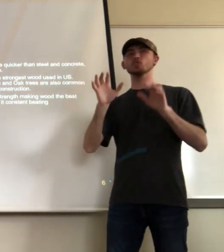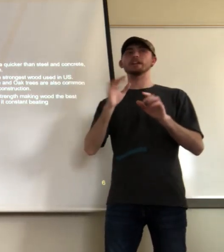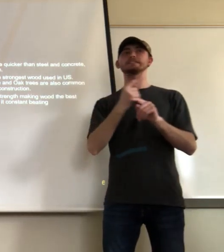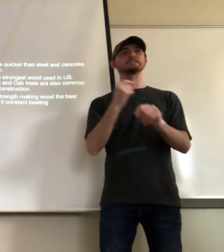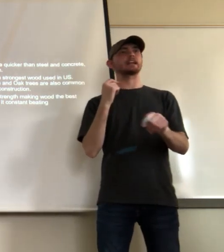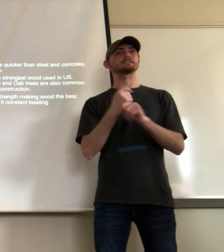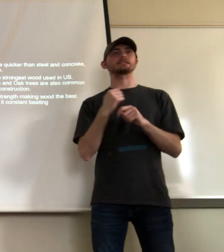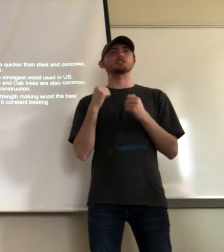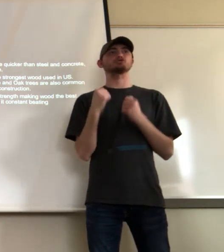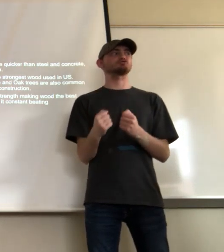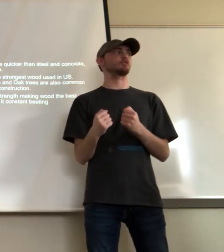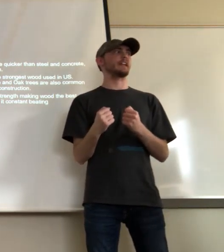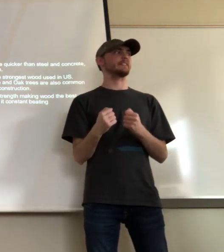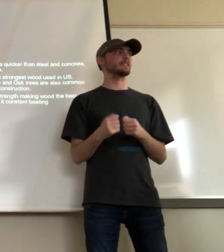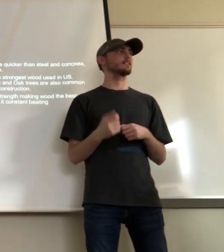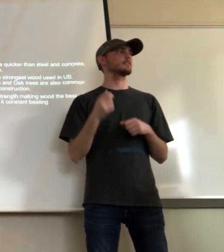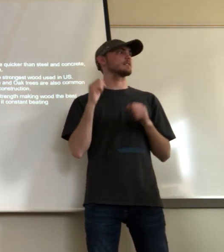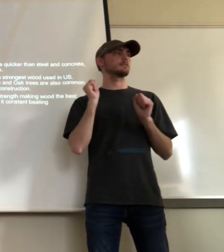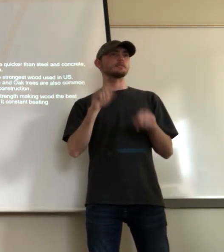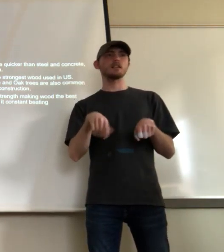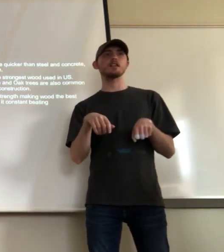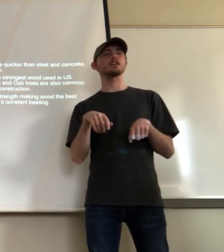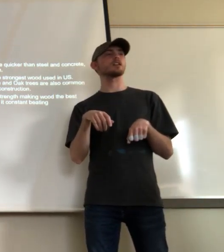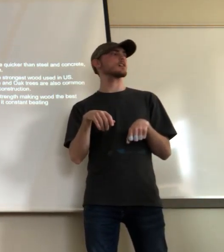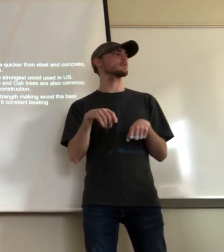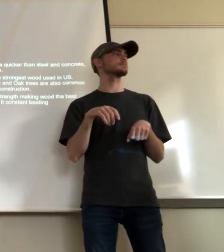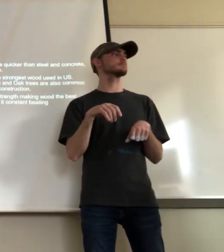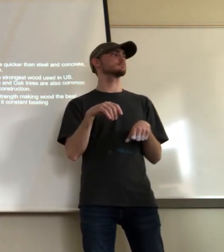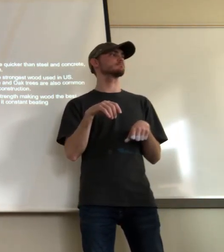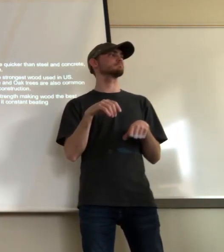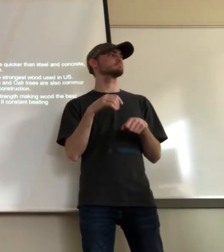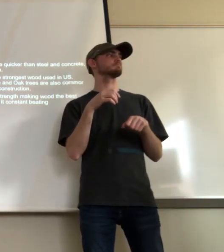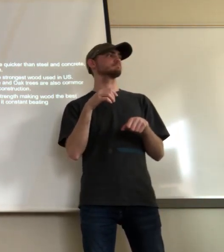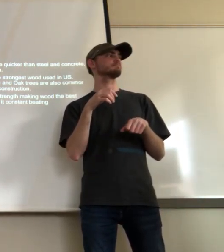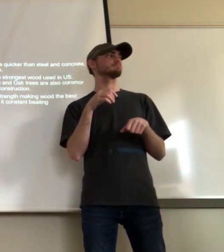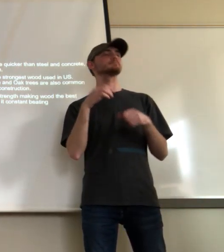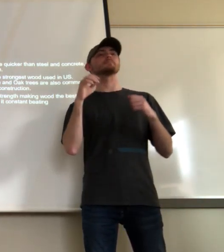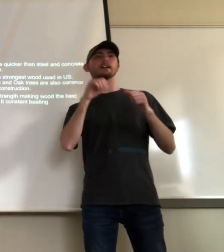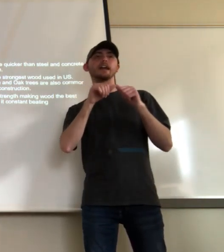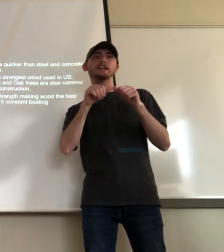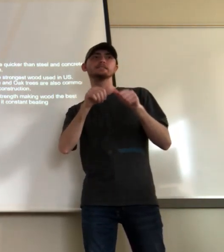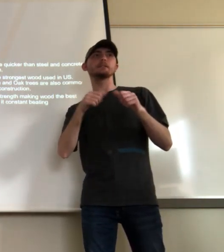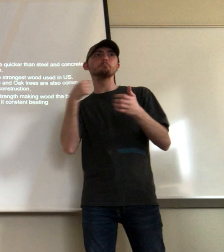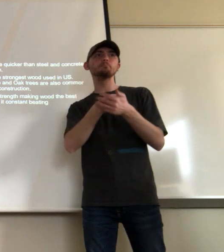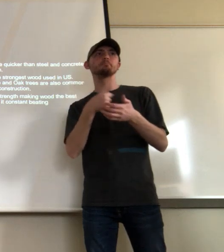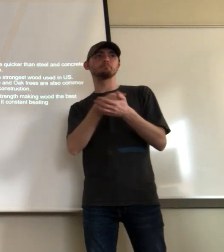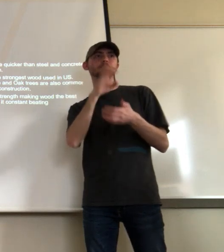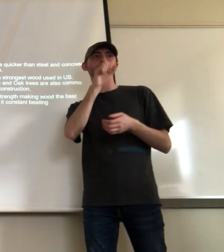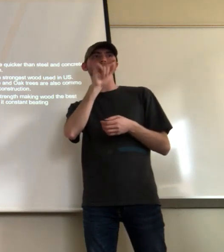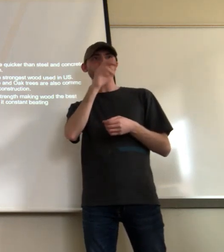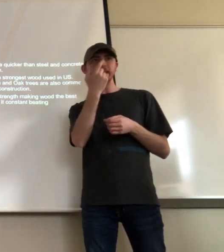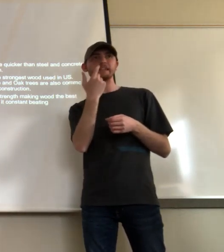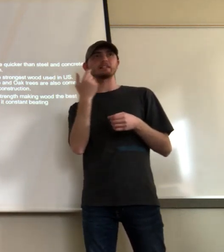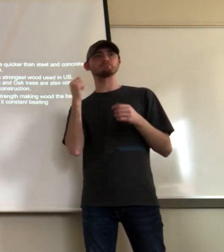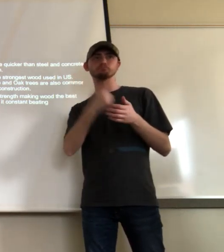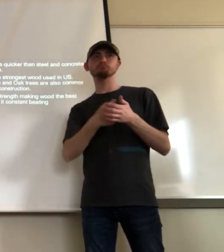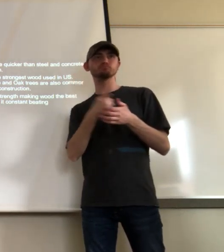Hickory wood are strongest wood. Other like Pine and Oak are also common used in US.